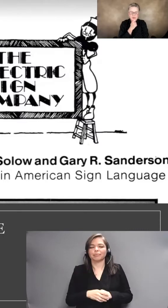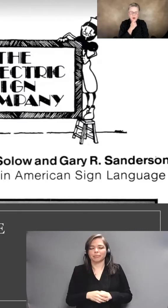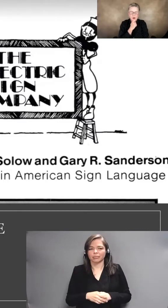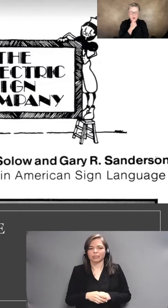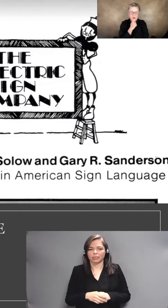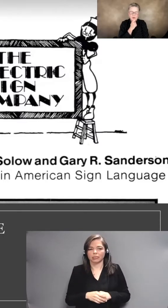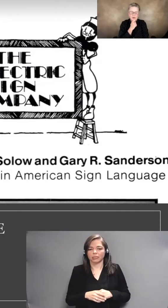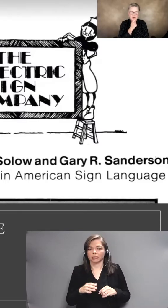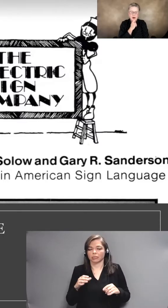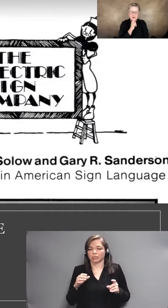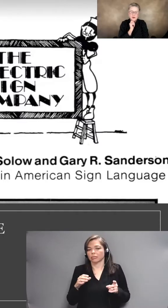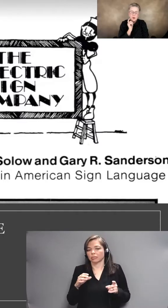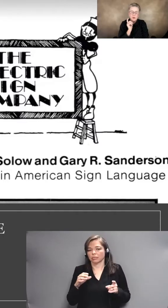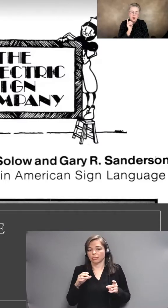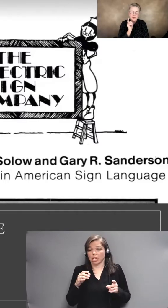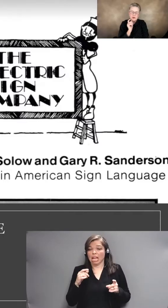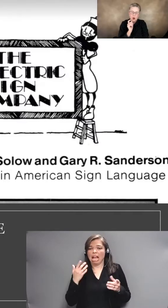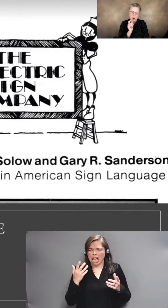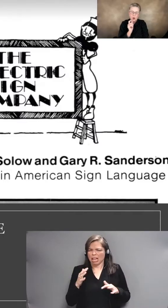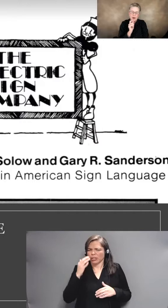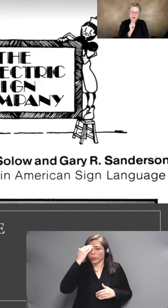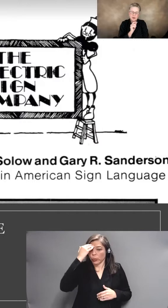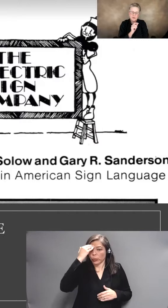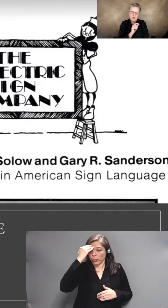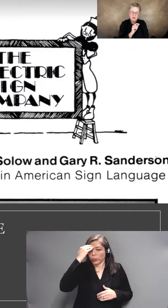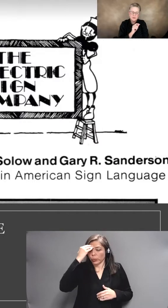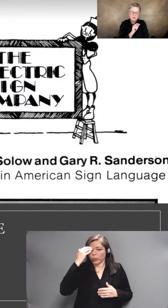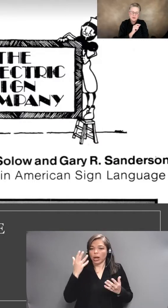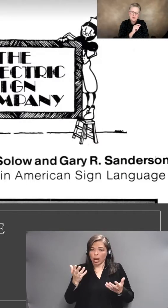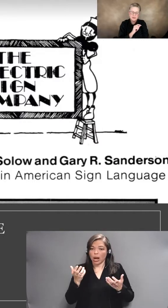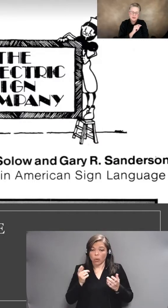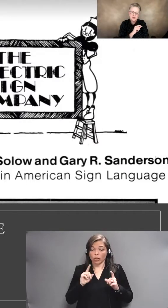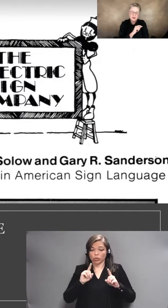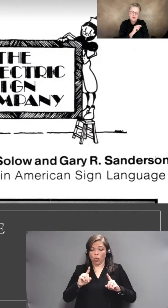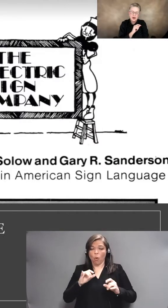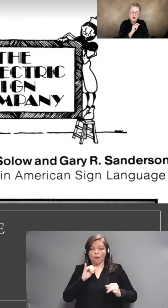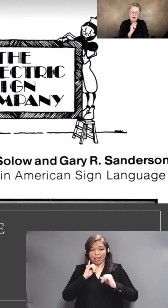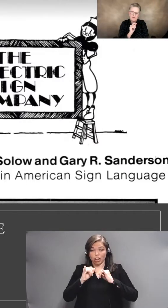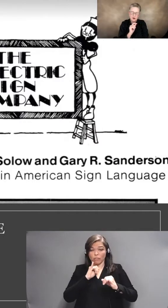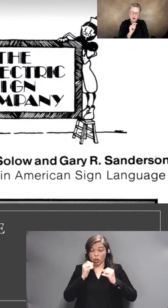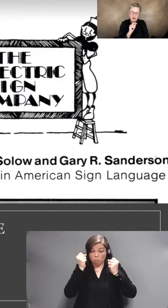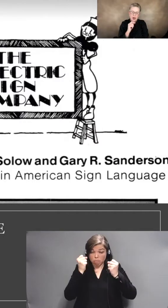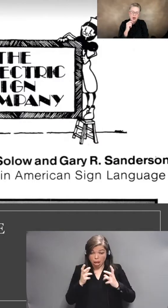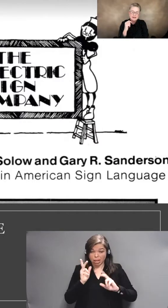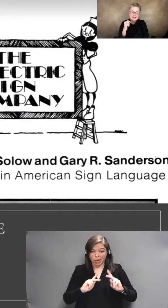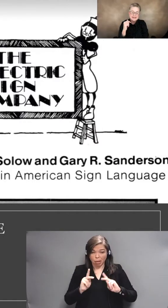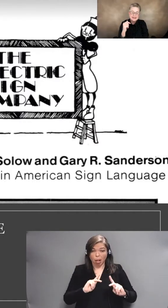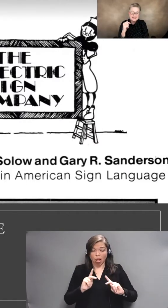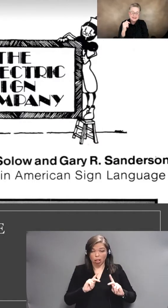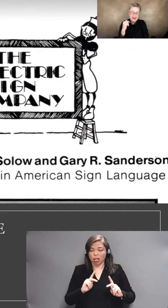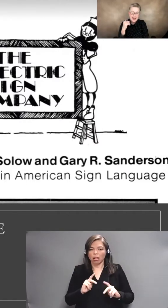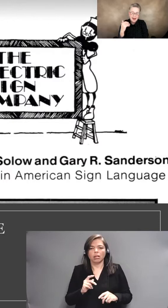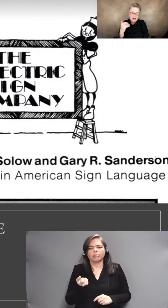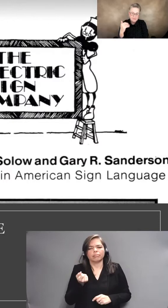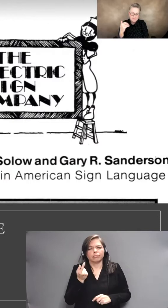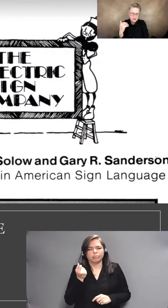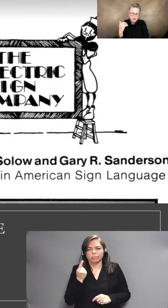so I knew I wanted to go and interview as many people as I could, however, I didn't have